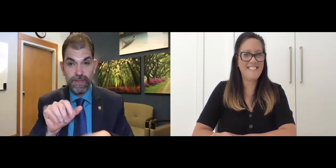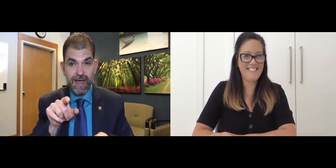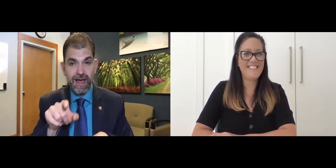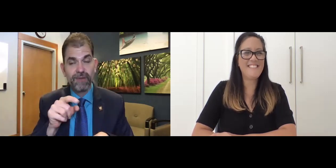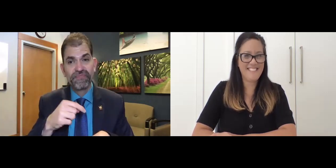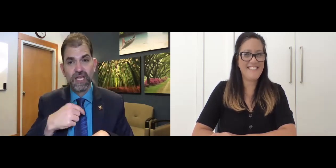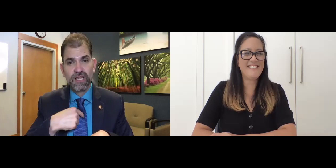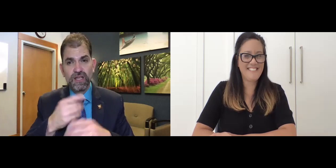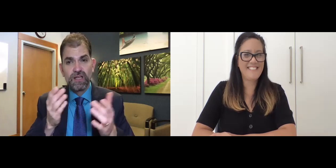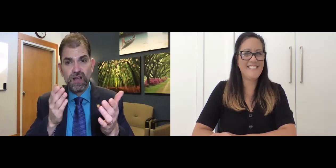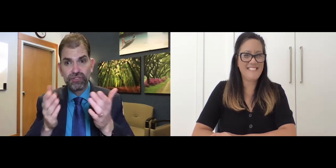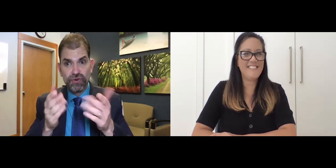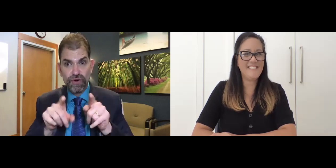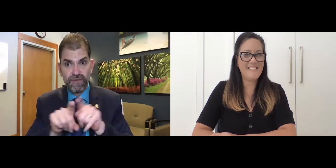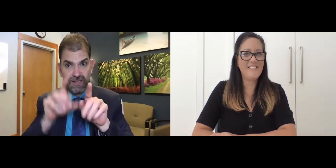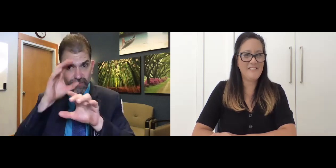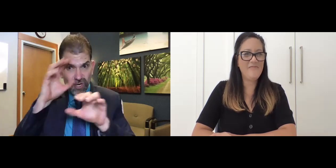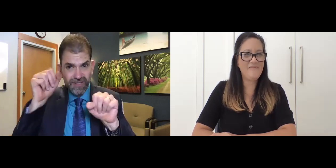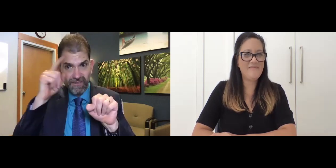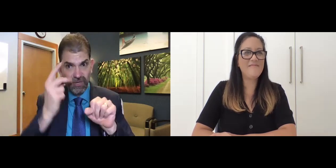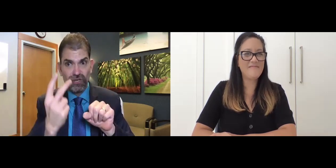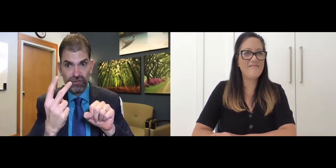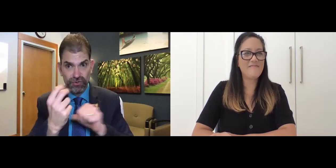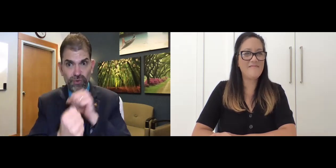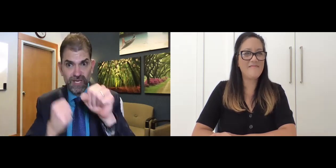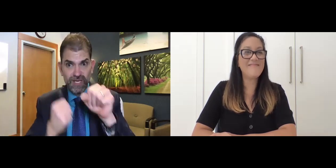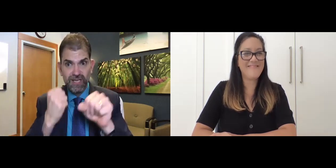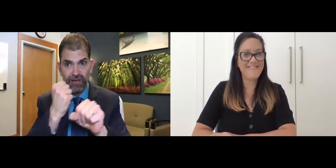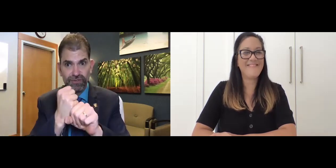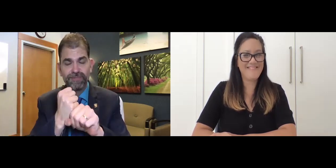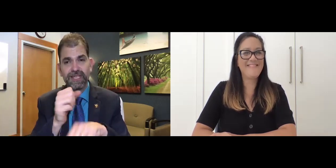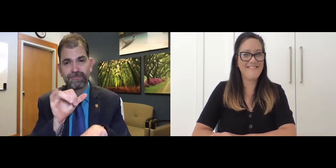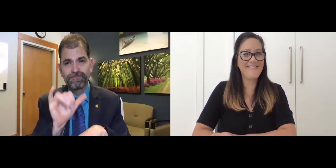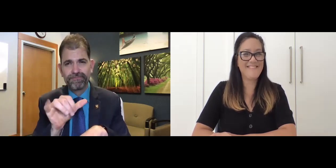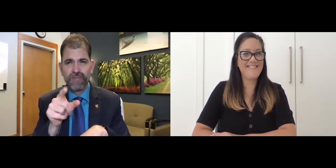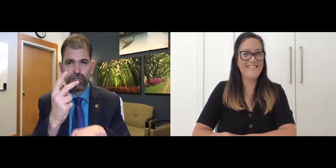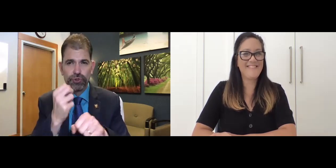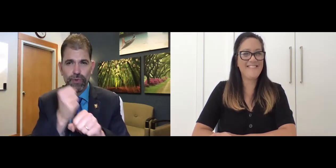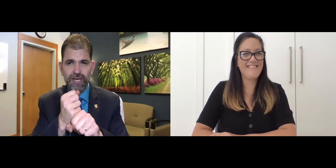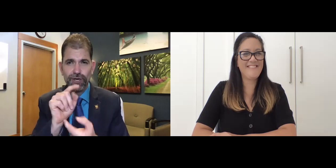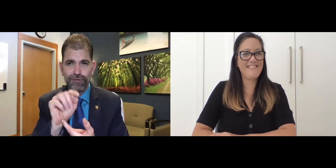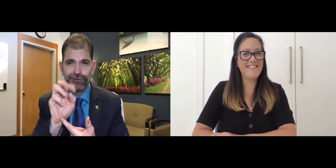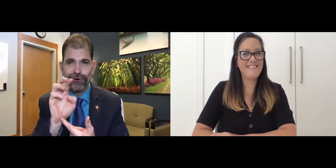AMPHL. It is a wonderful organization. For that I served as President for two years